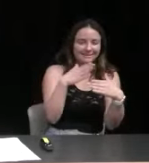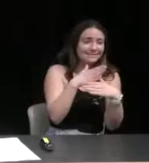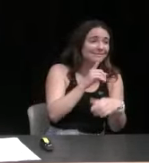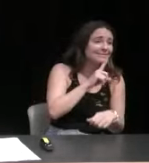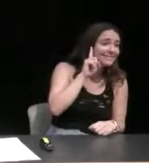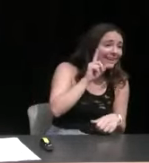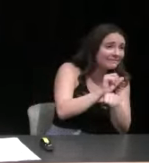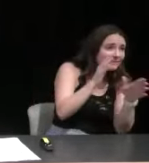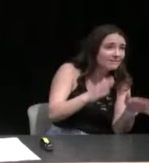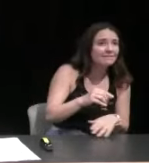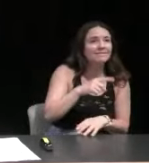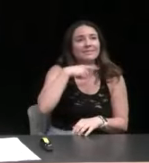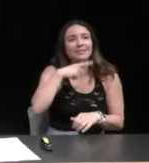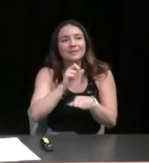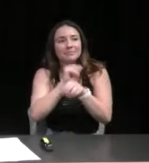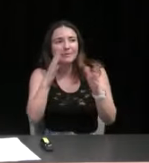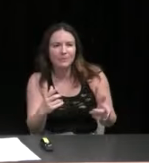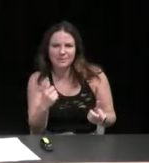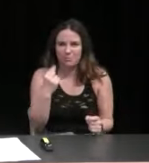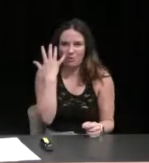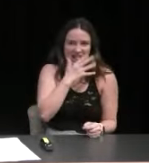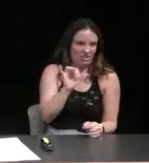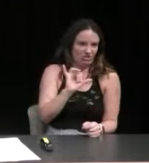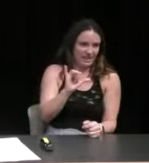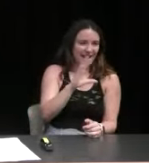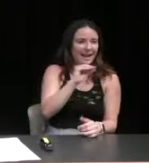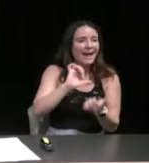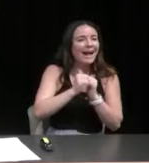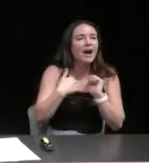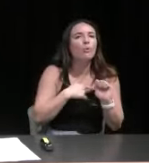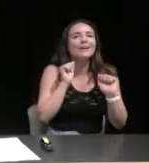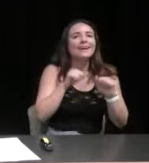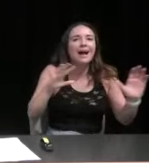cultural conflicts between deaf employees and hearing employees and what that might